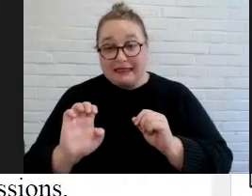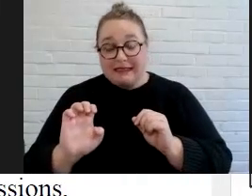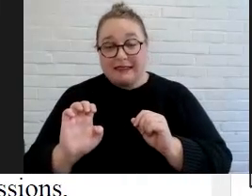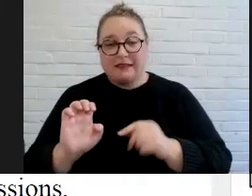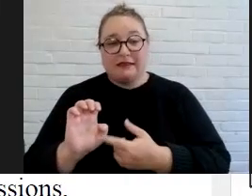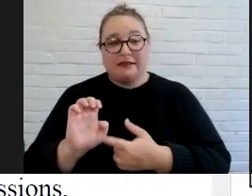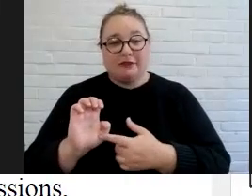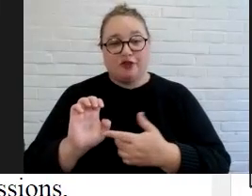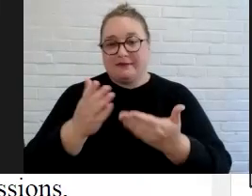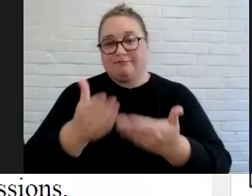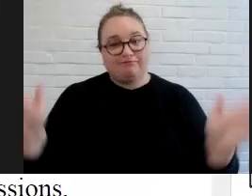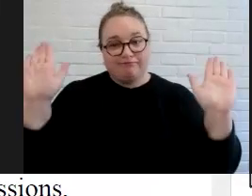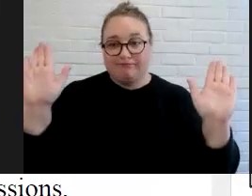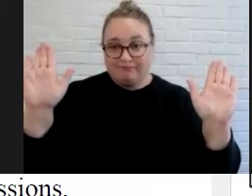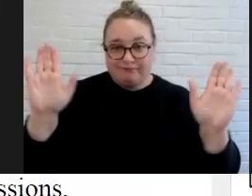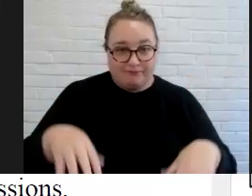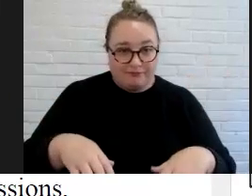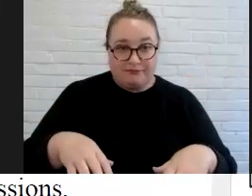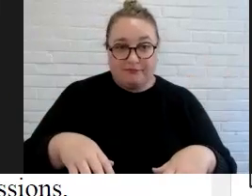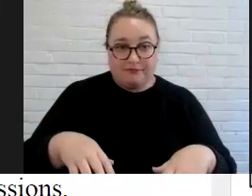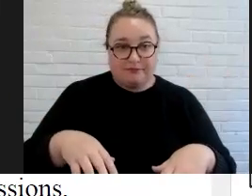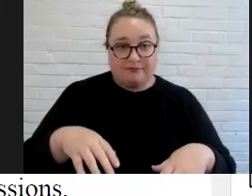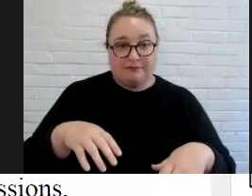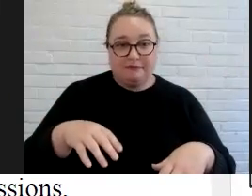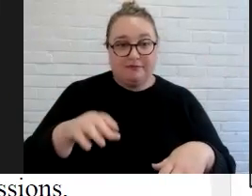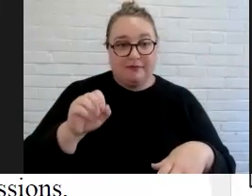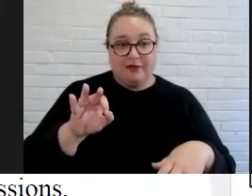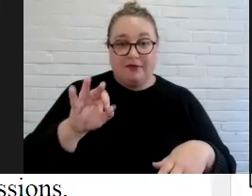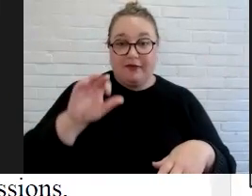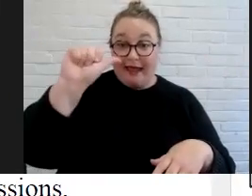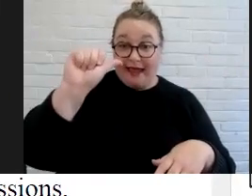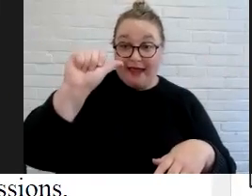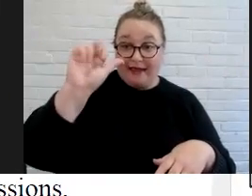all if there's anything that wasn't covered in A, B, C, or D.